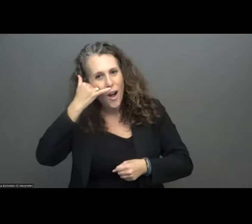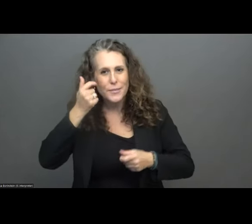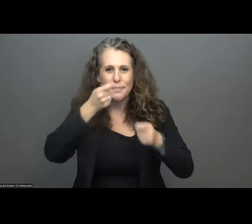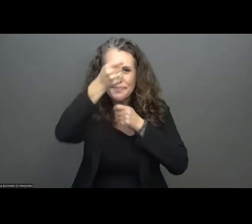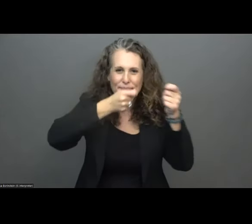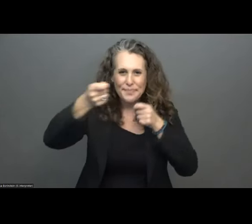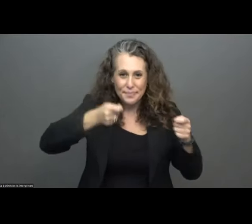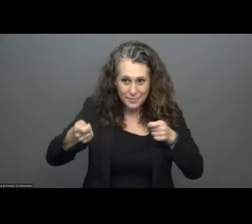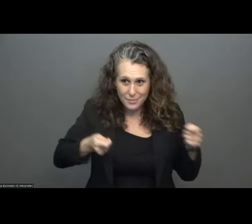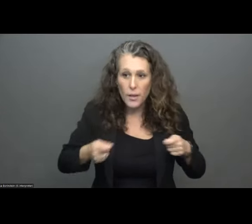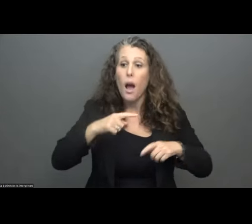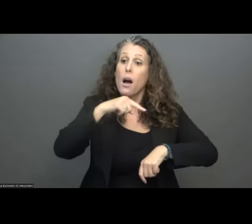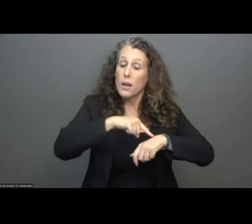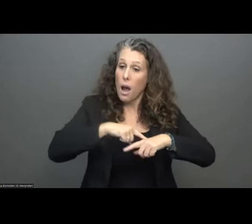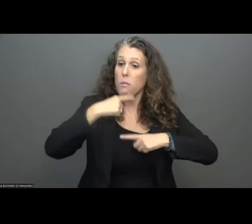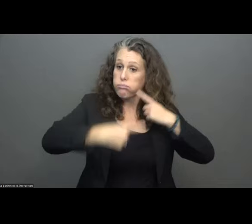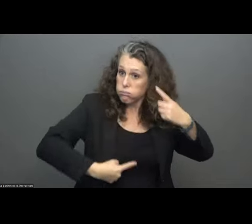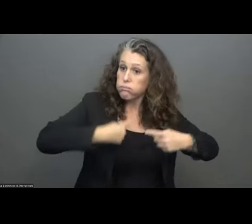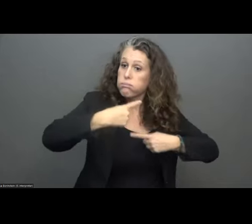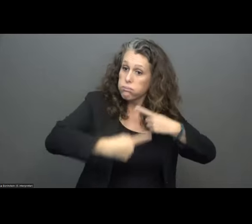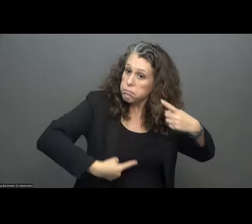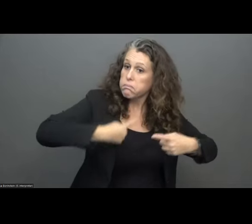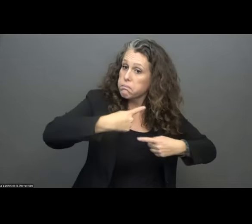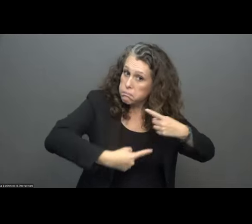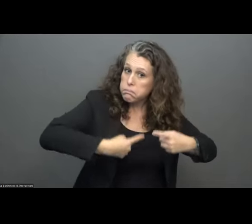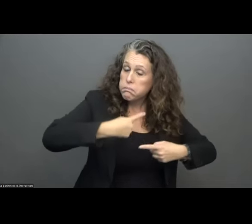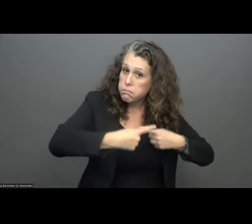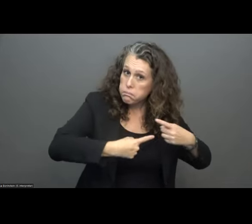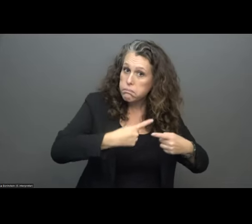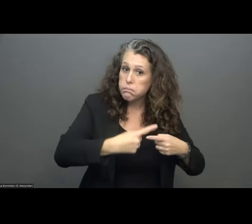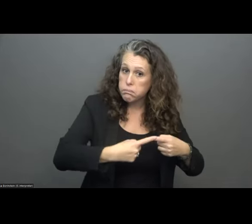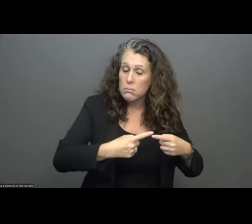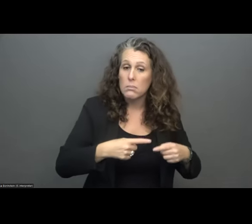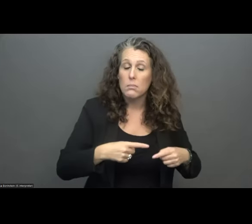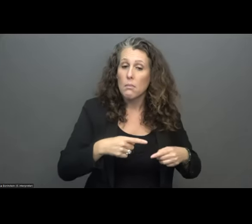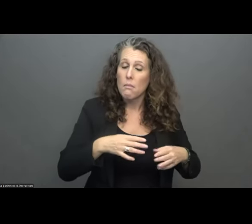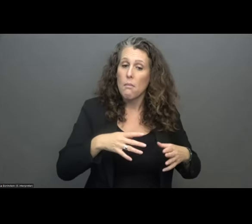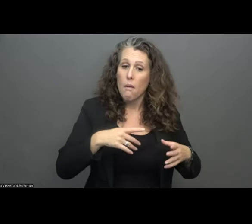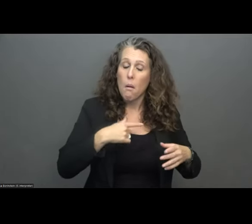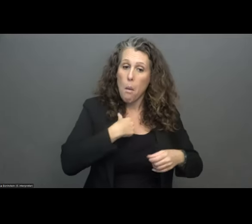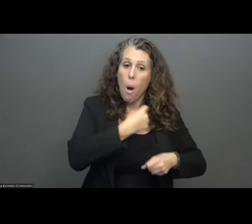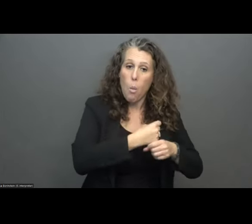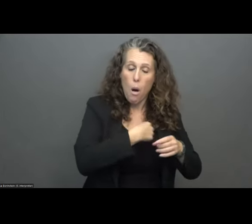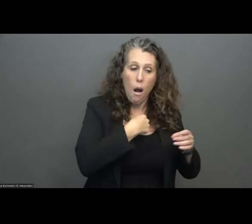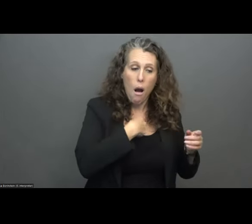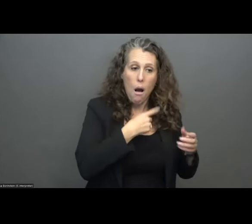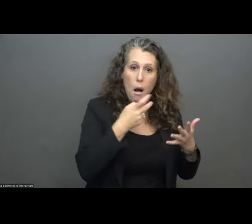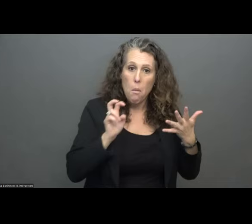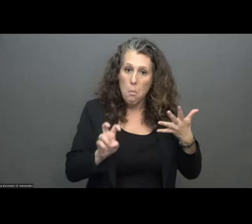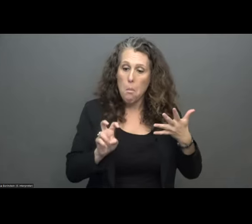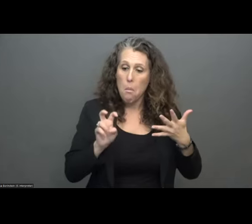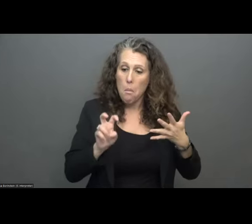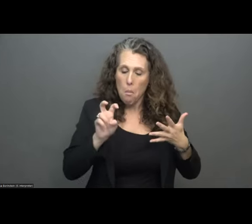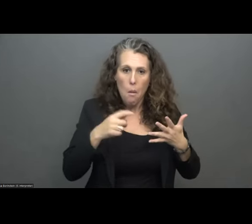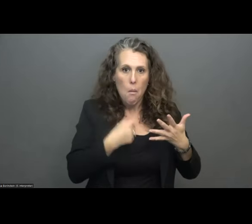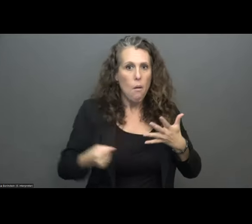14:11:56 Say class or politic to develop more. Do you have do in depth and customer to them.